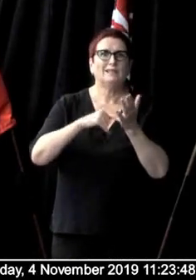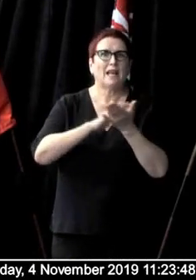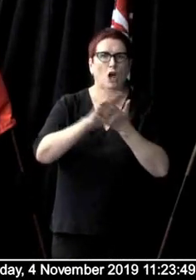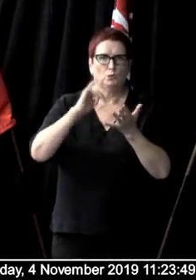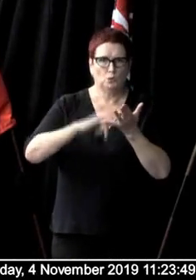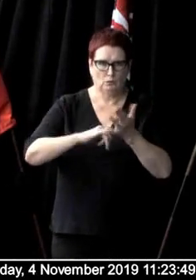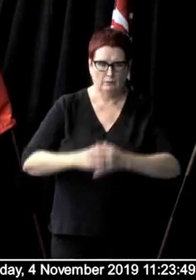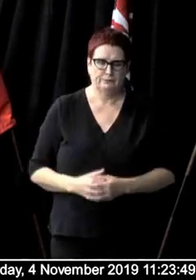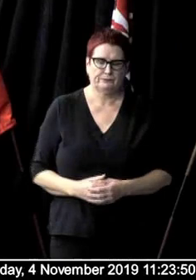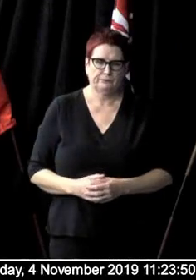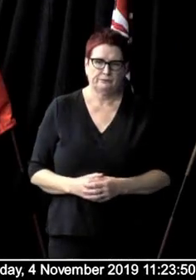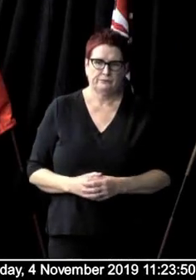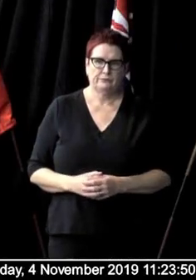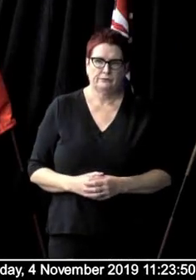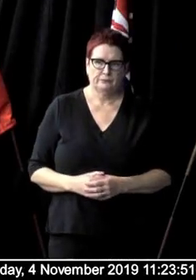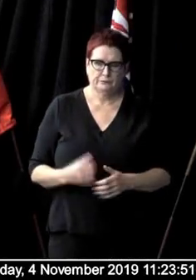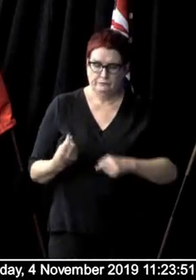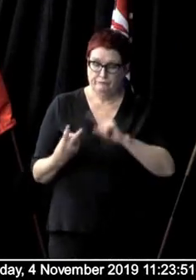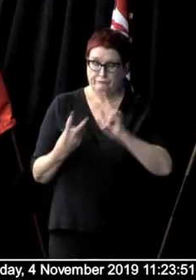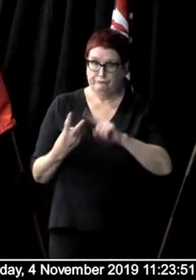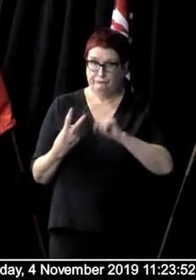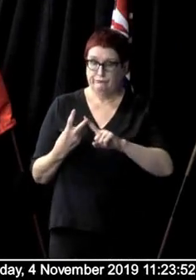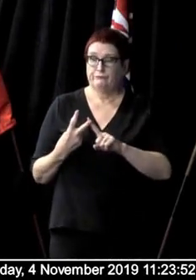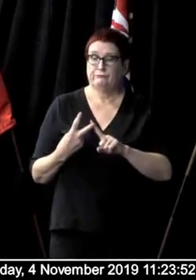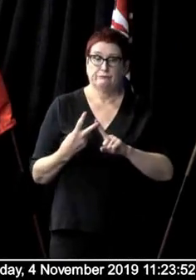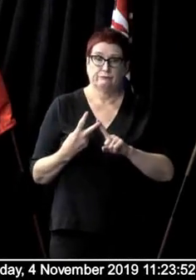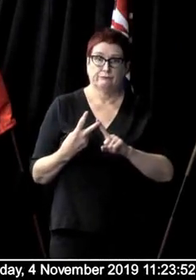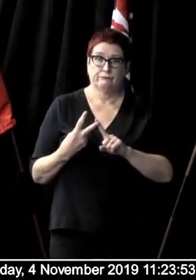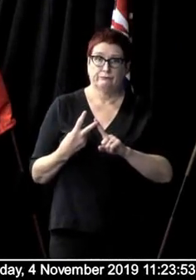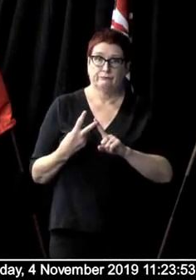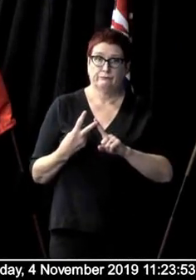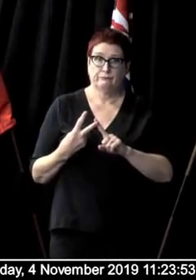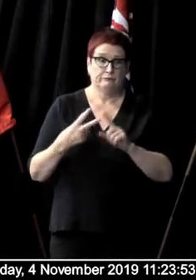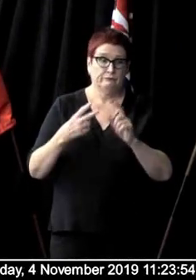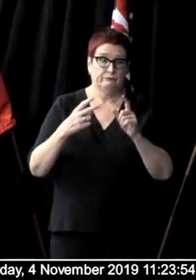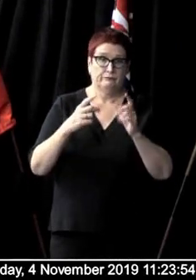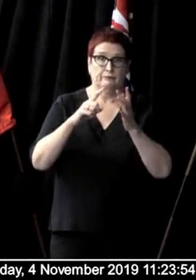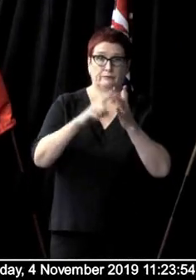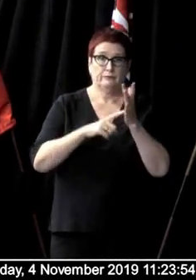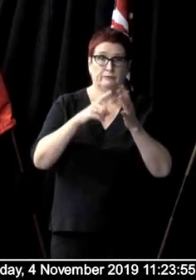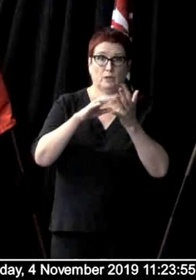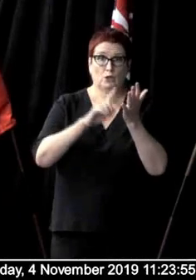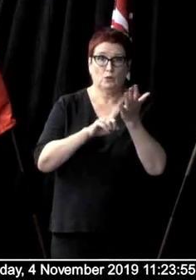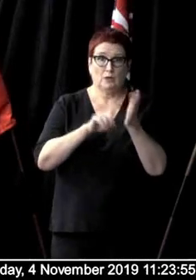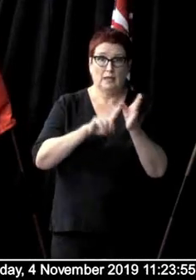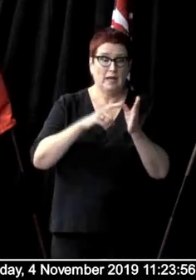Next member of the panel is Ms Jewelann Kauppila, Head of Department,